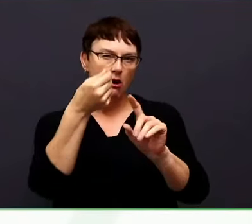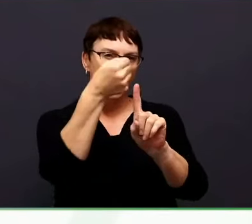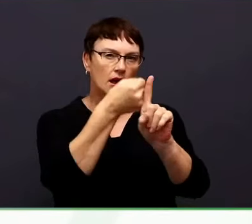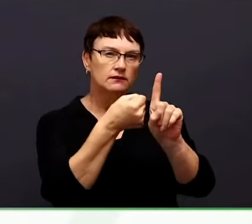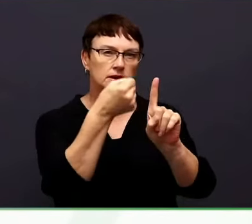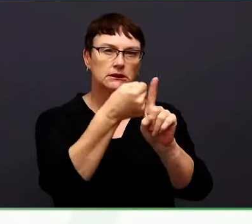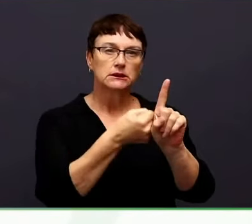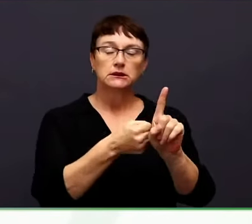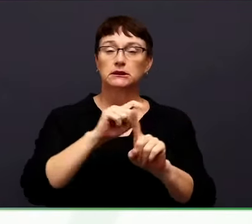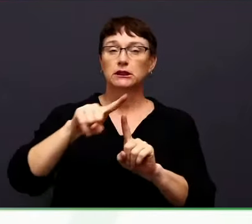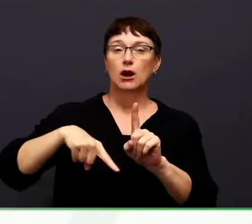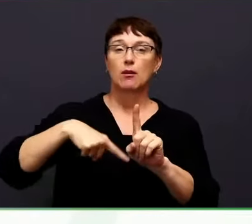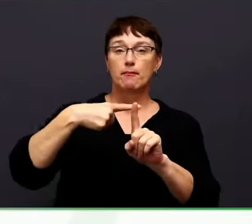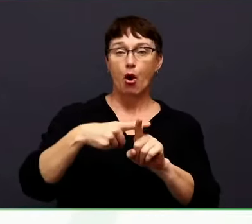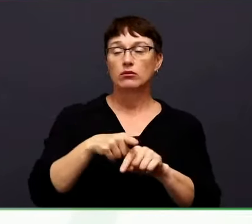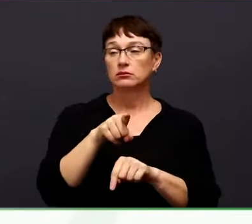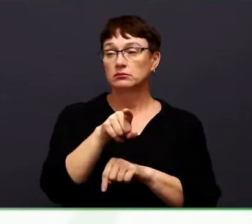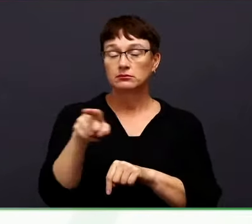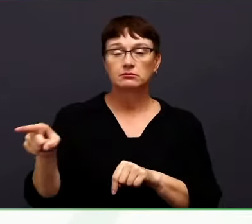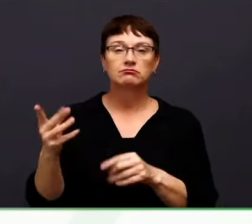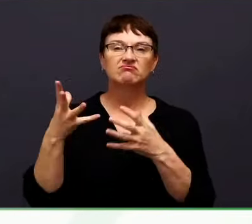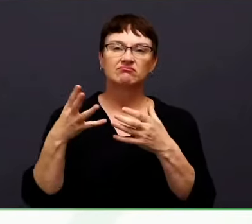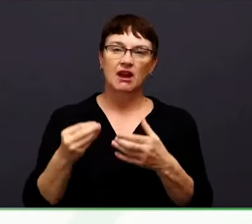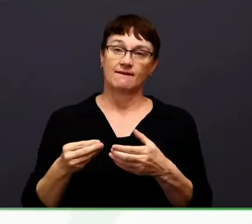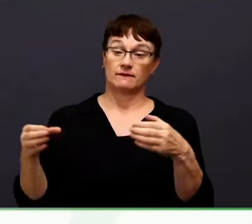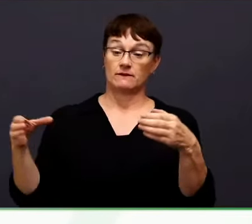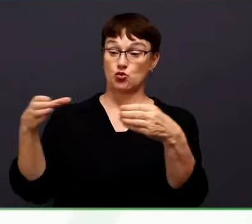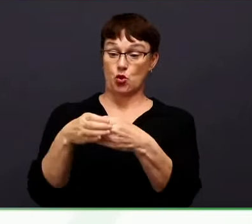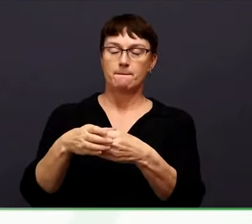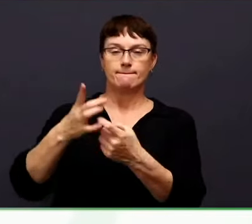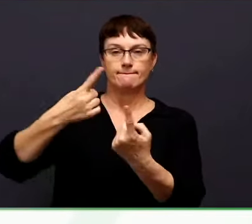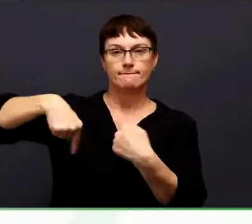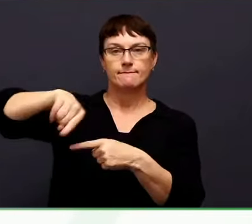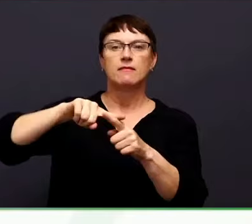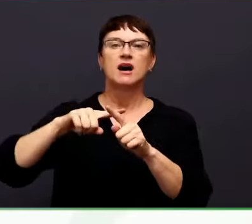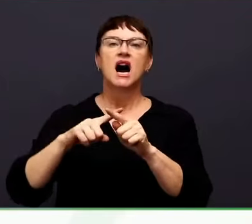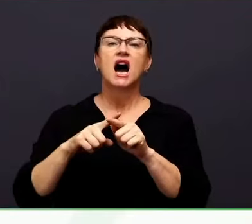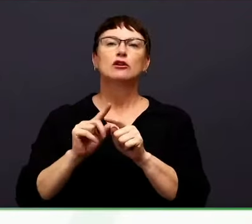and again Carola what is your job and what did you learn on that?